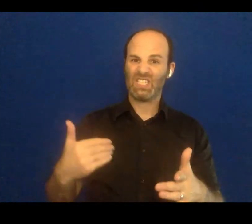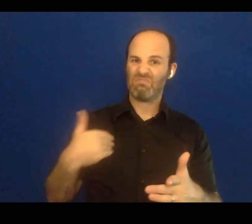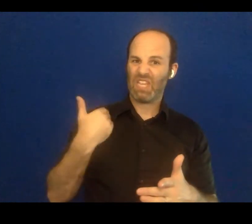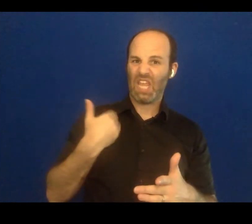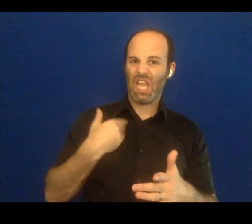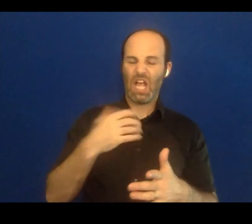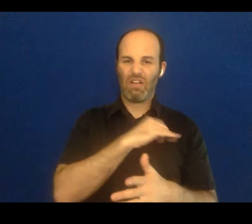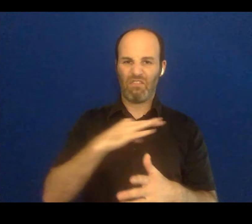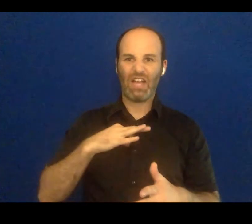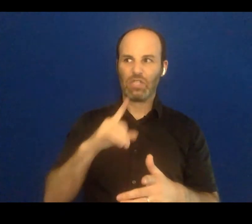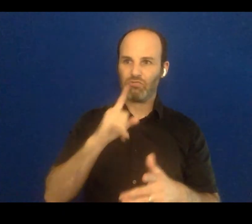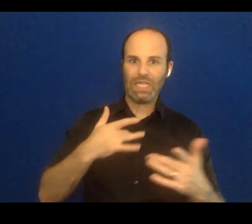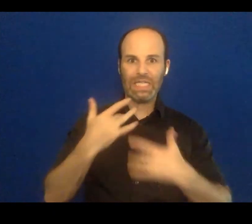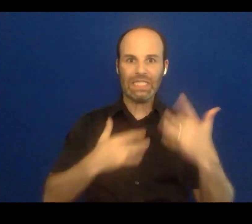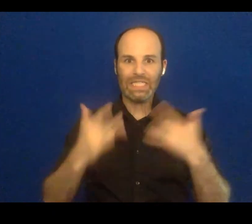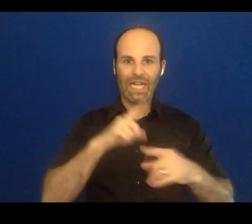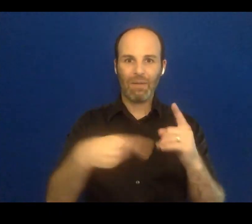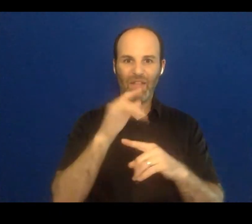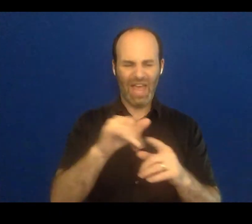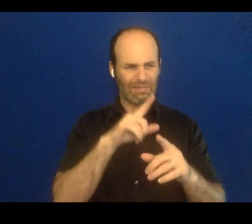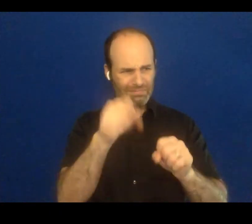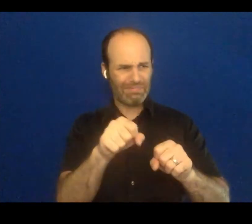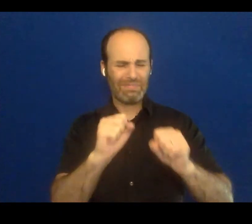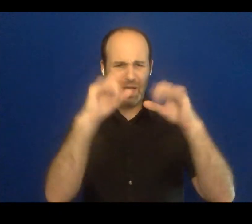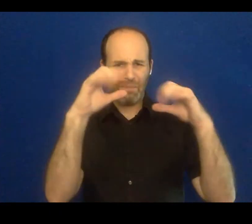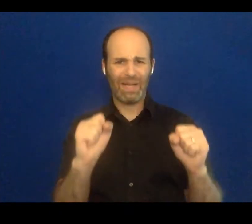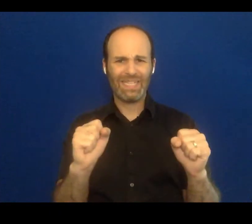STUDENTS AND THE FACULTY, EVEN